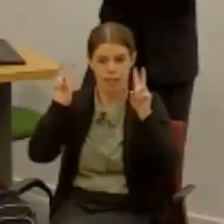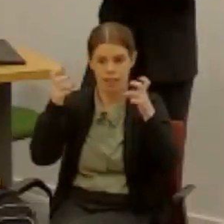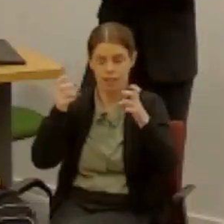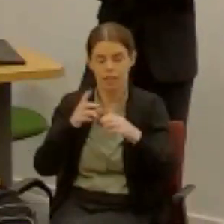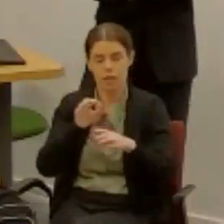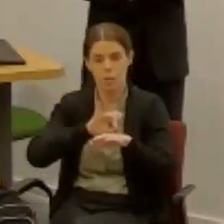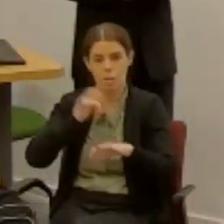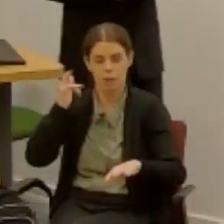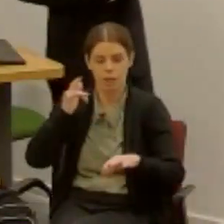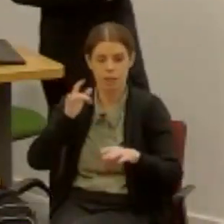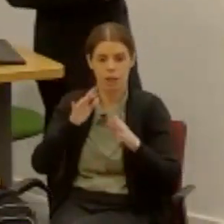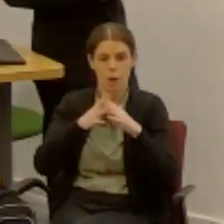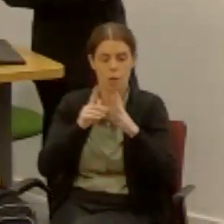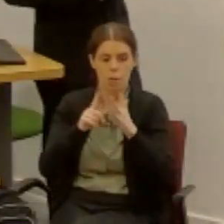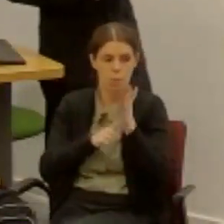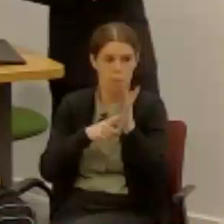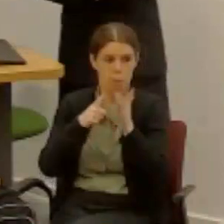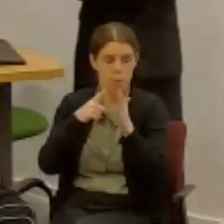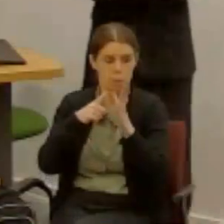He's going to talk to you today about head injury sports and health.